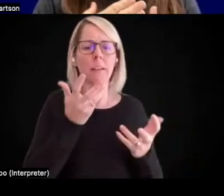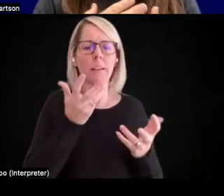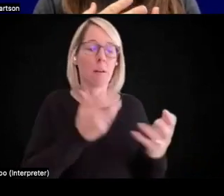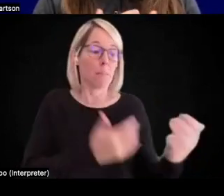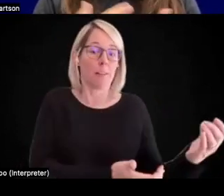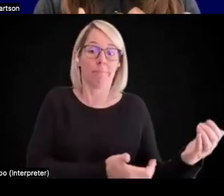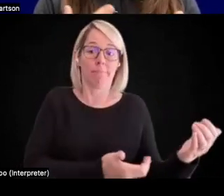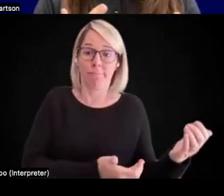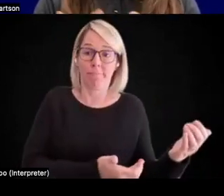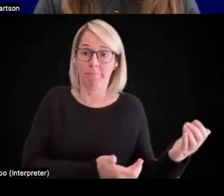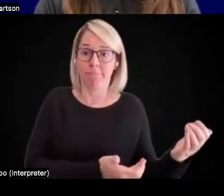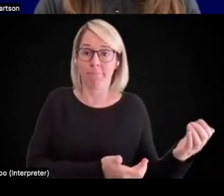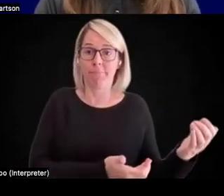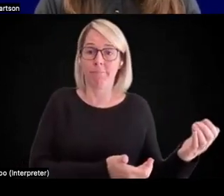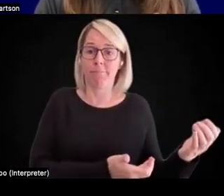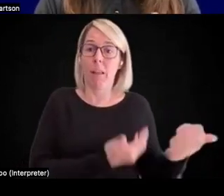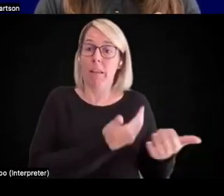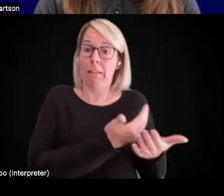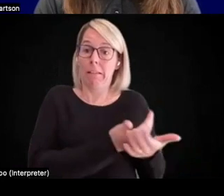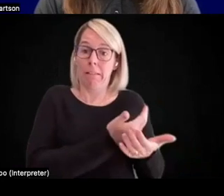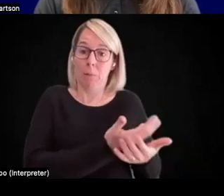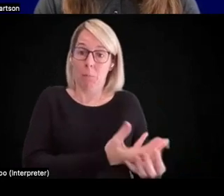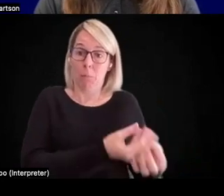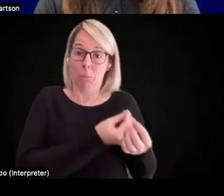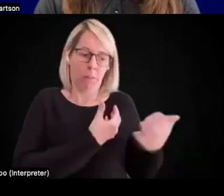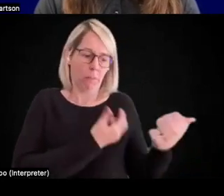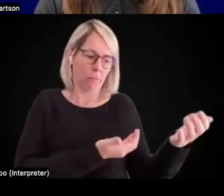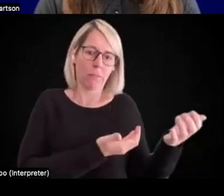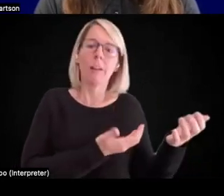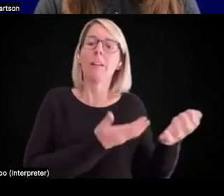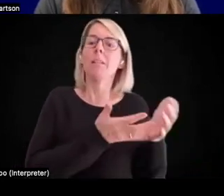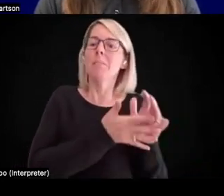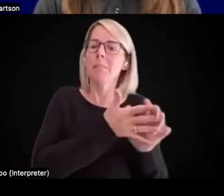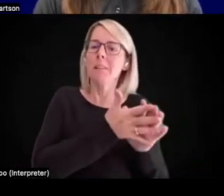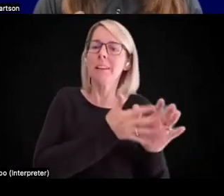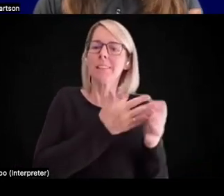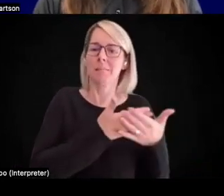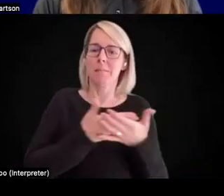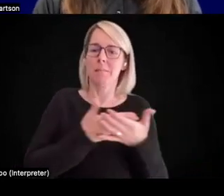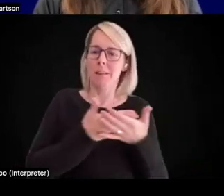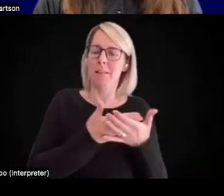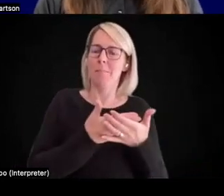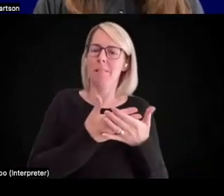the child up would potentially increase the accessibility of that, but we would have to know